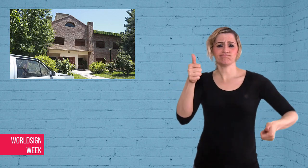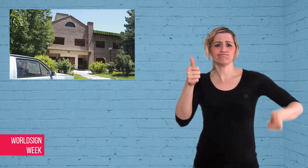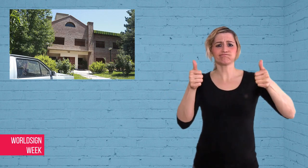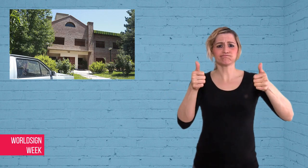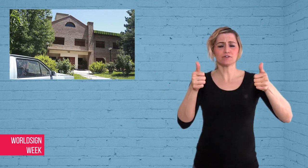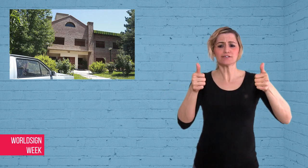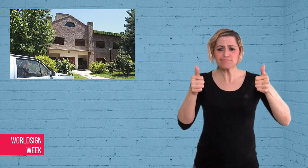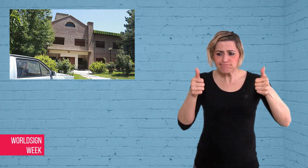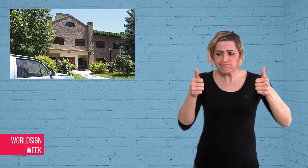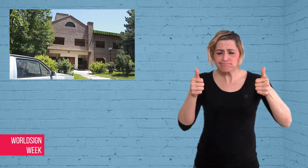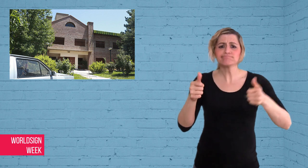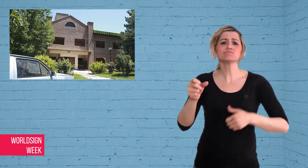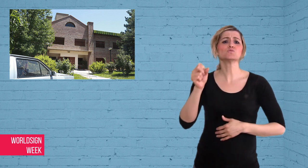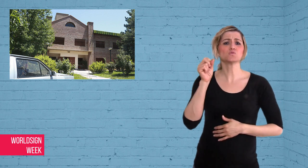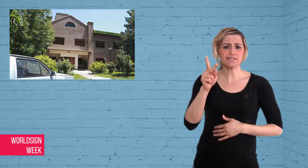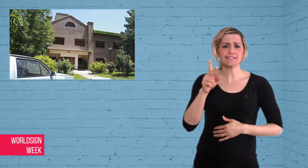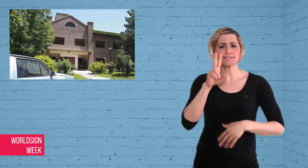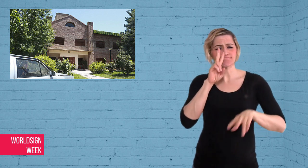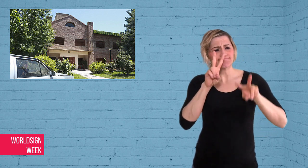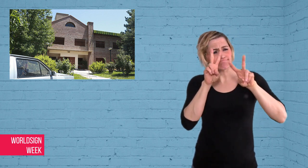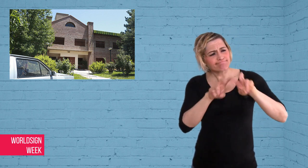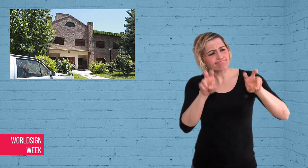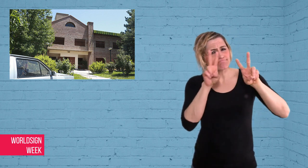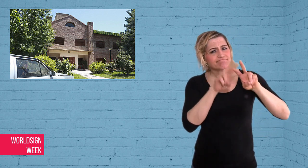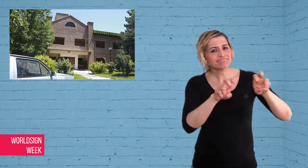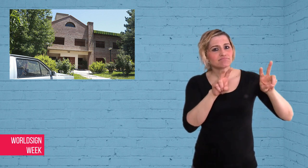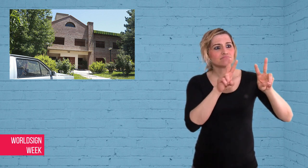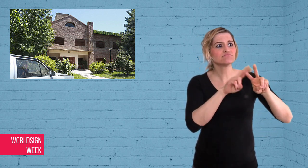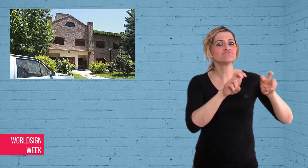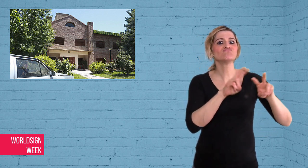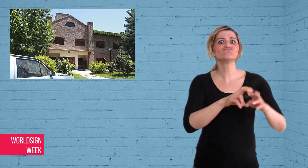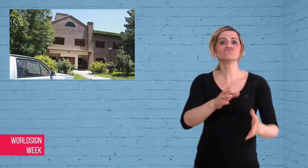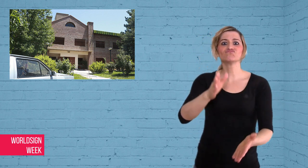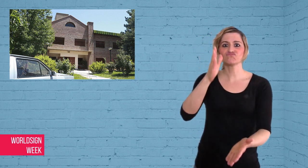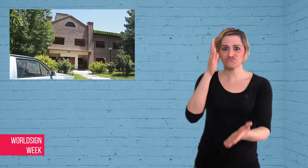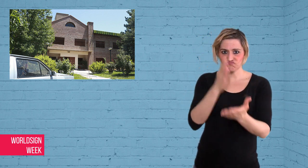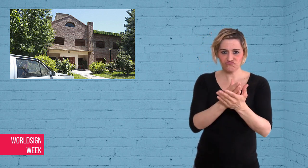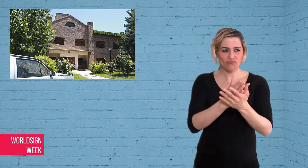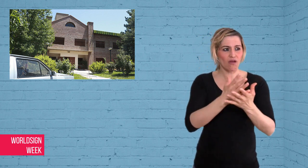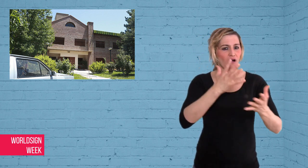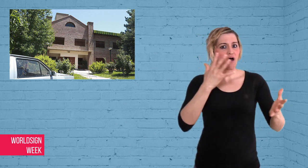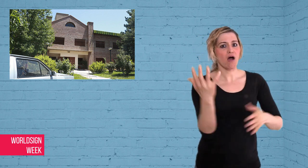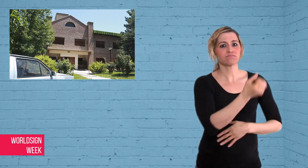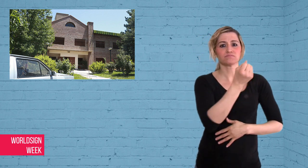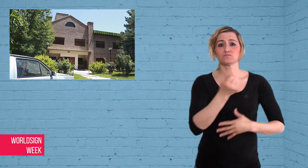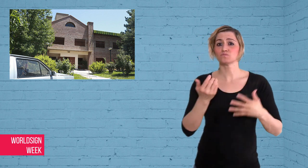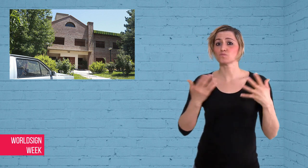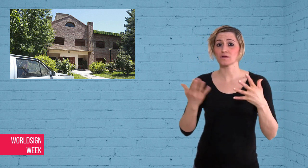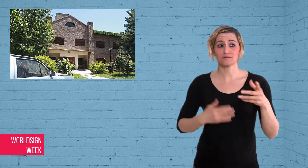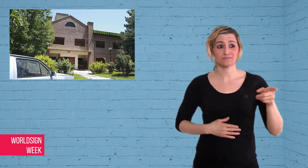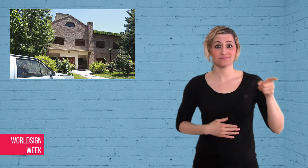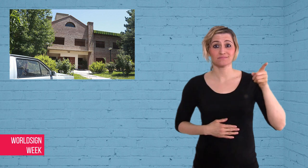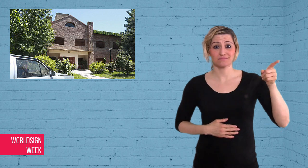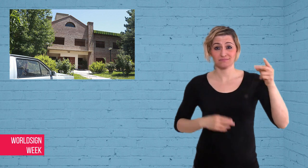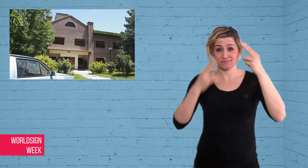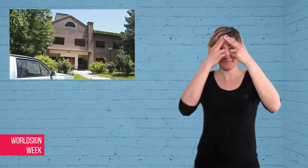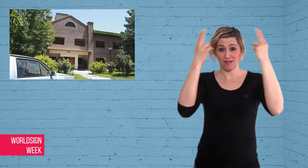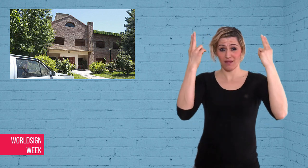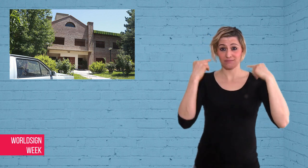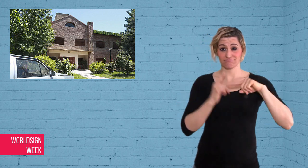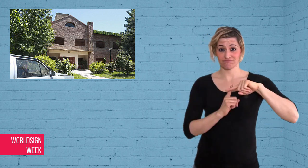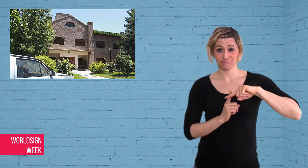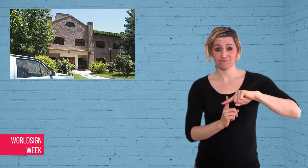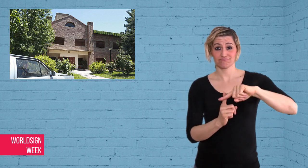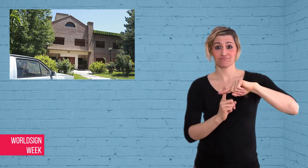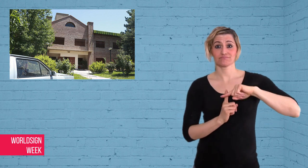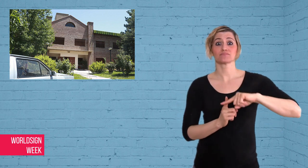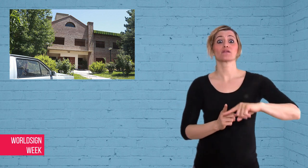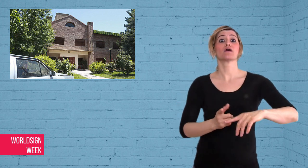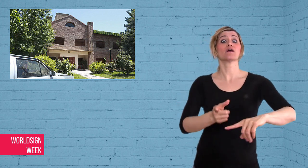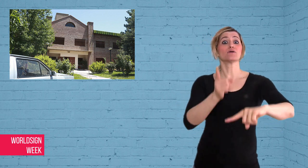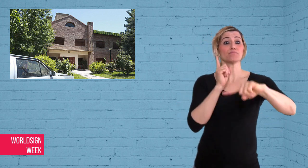sexually assaulting Deaf children. One